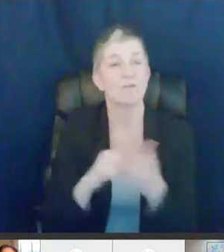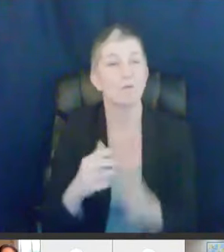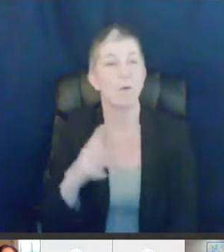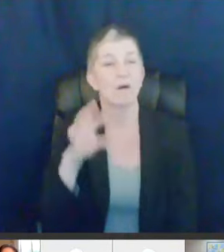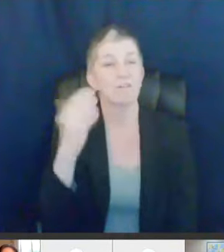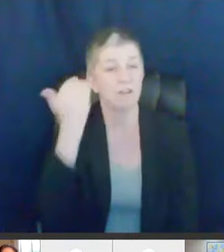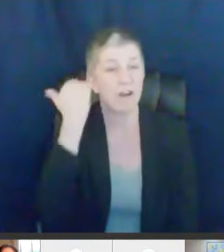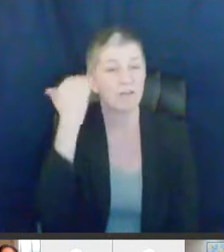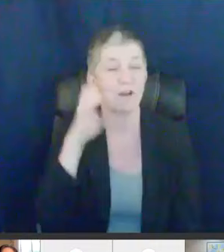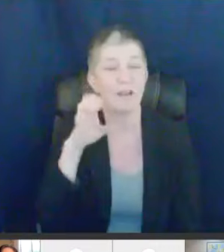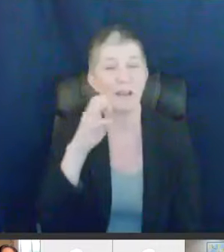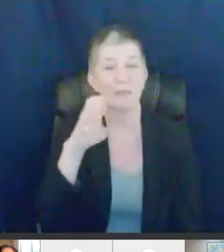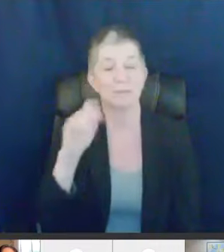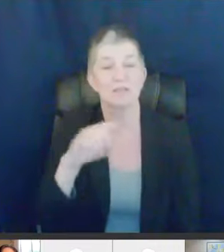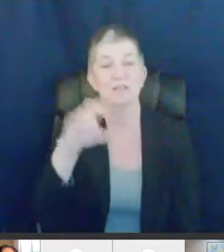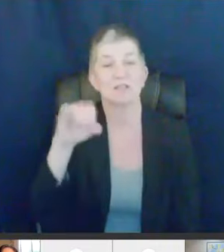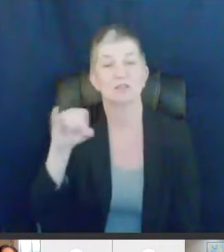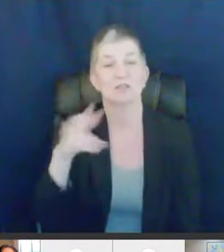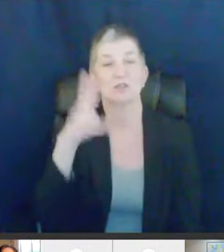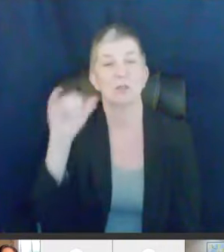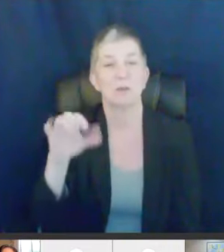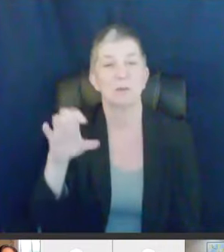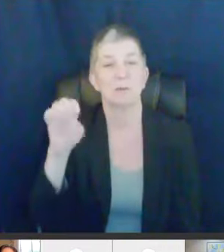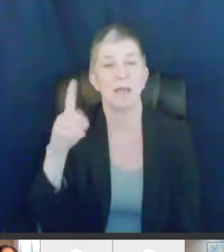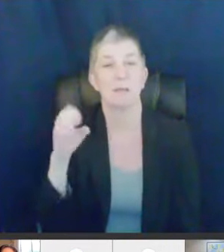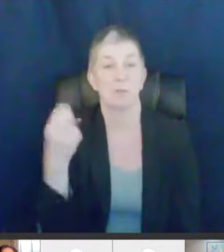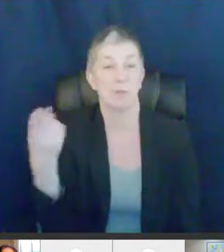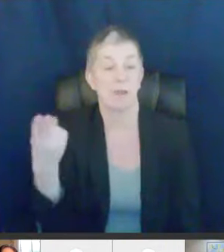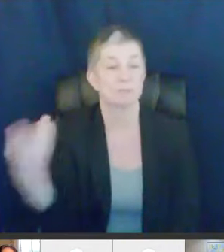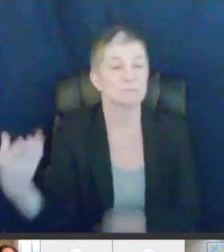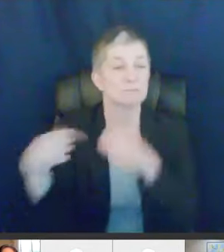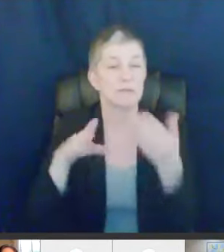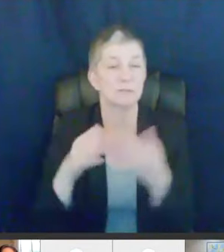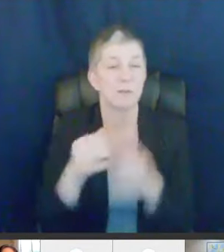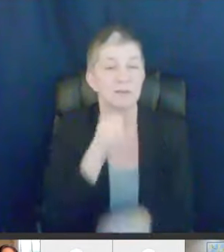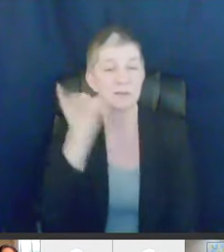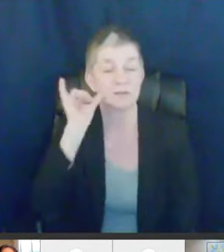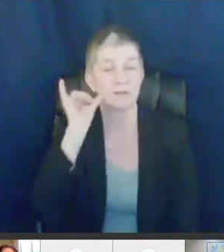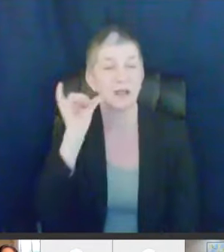Jeremy Emerich passed away yesterday after courageous battle against covid 19